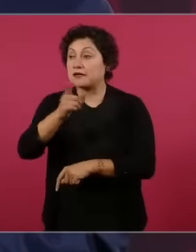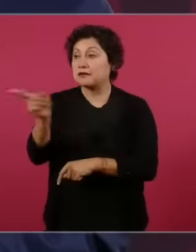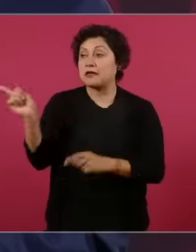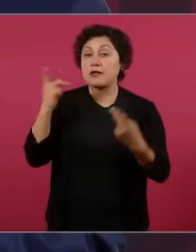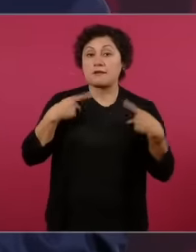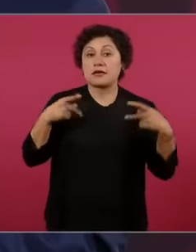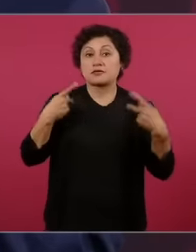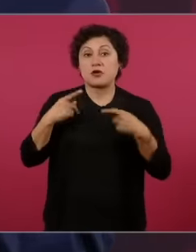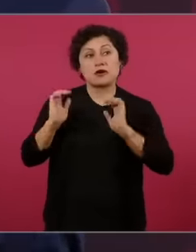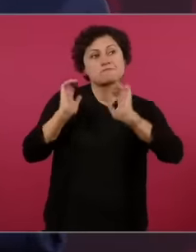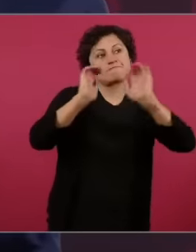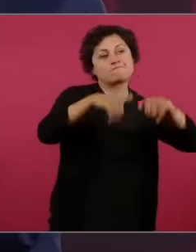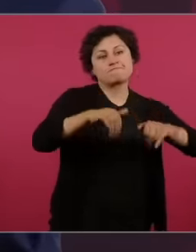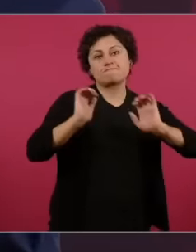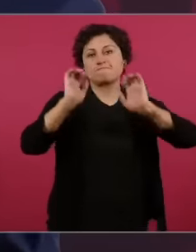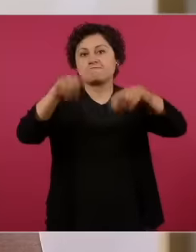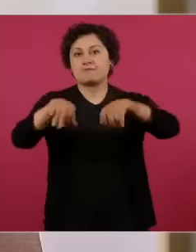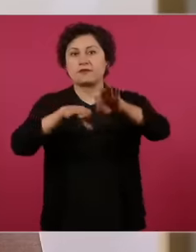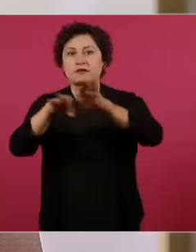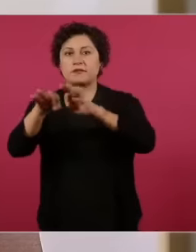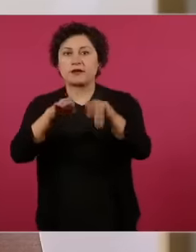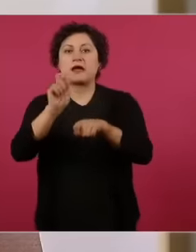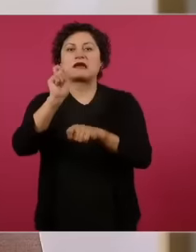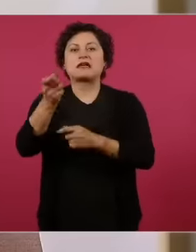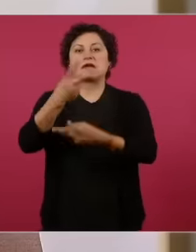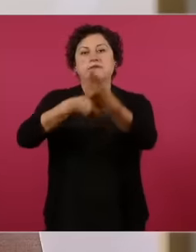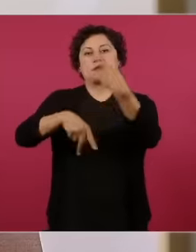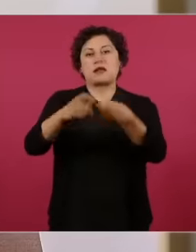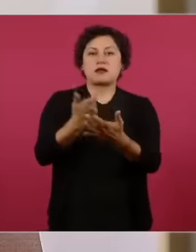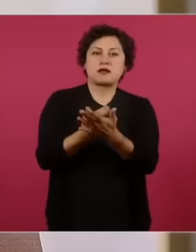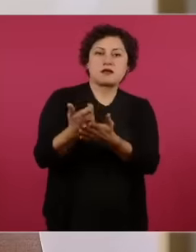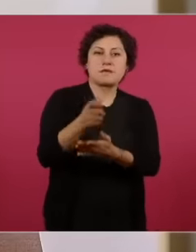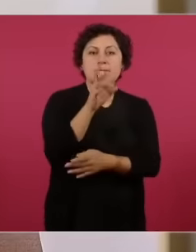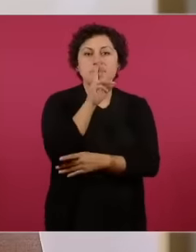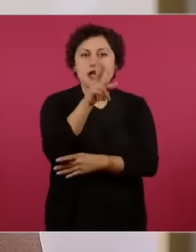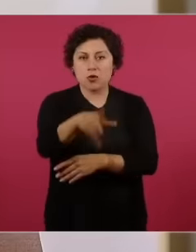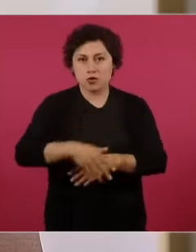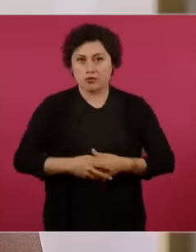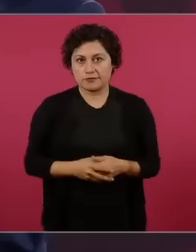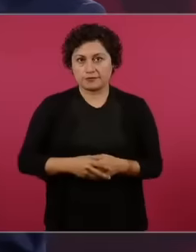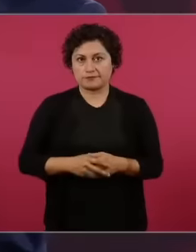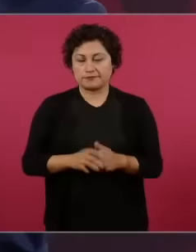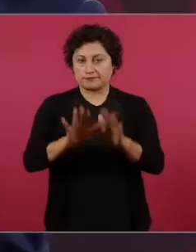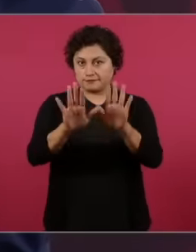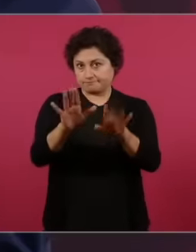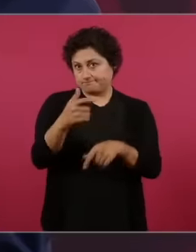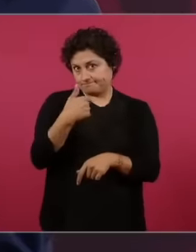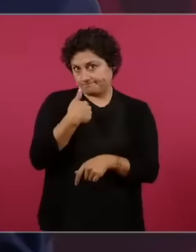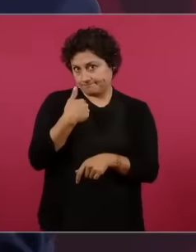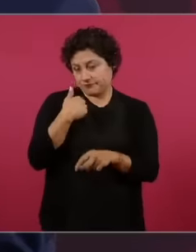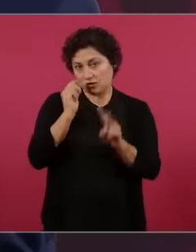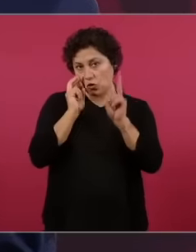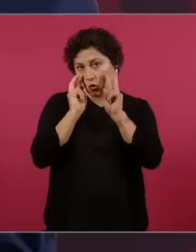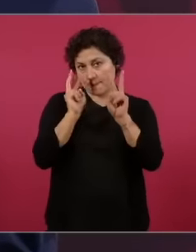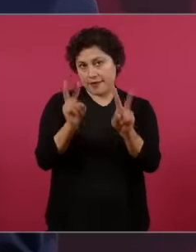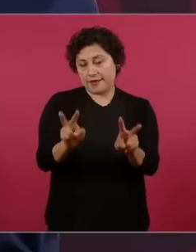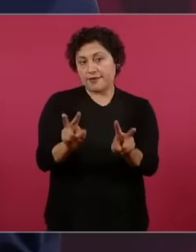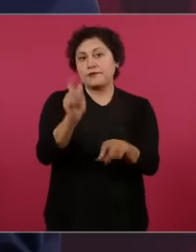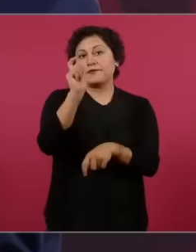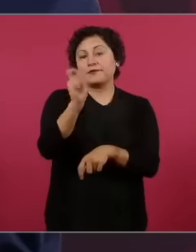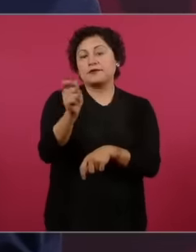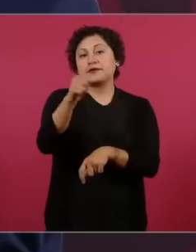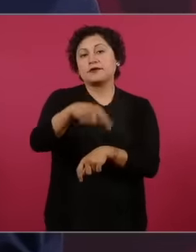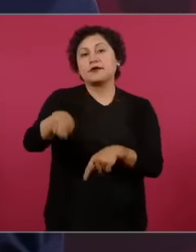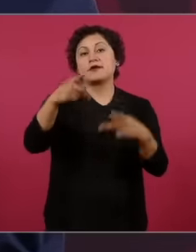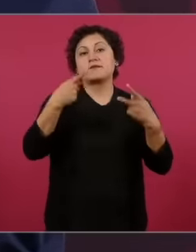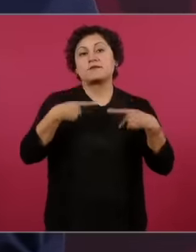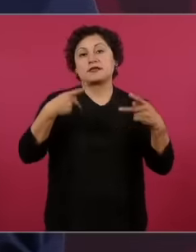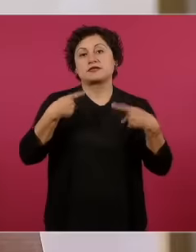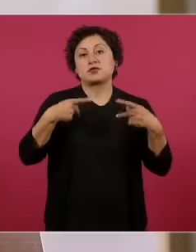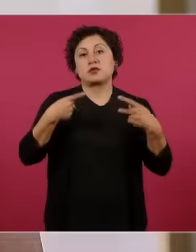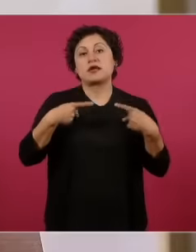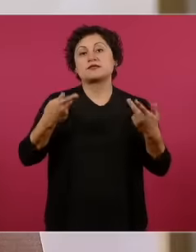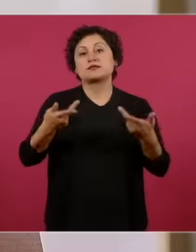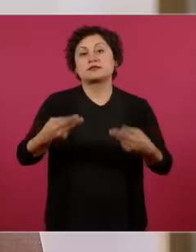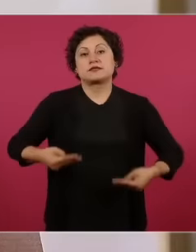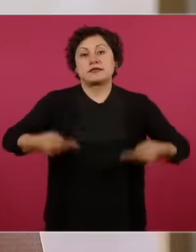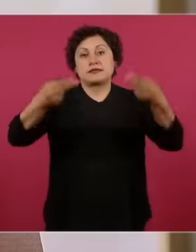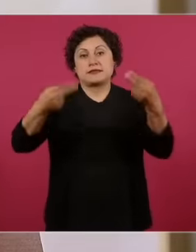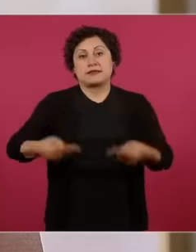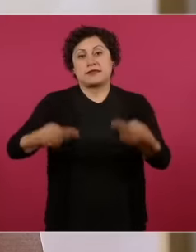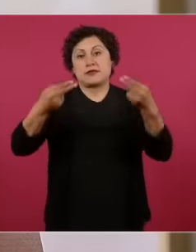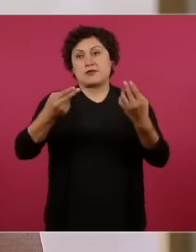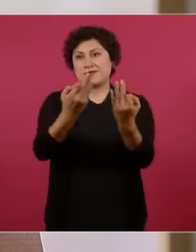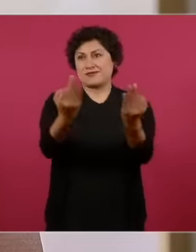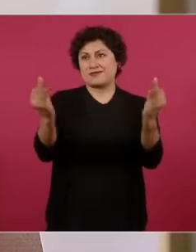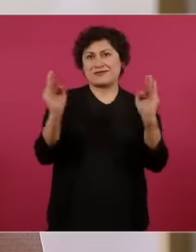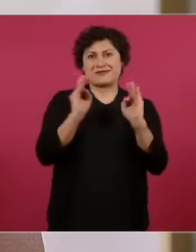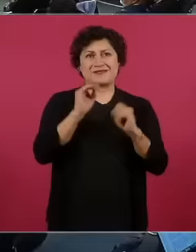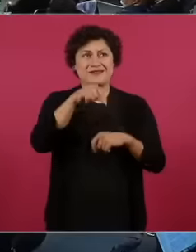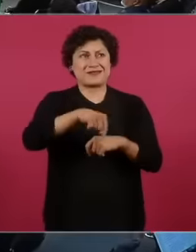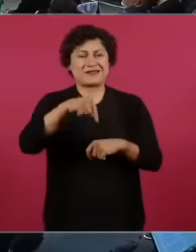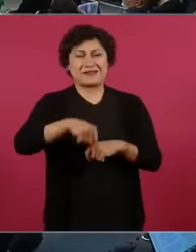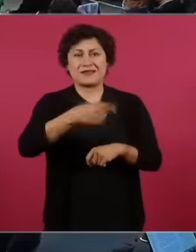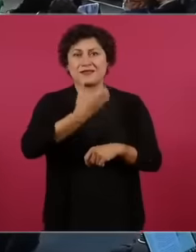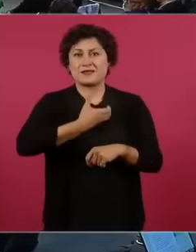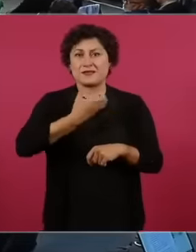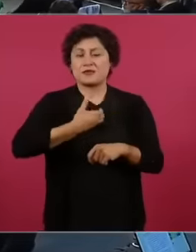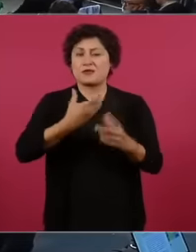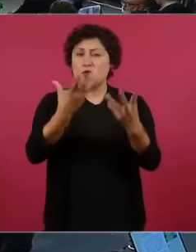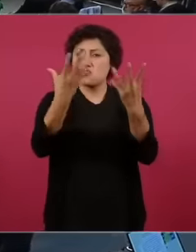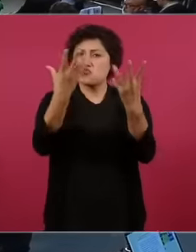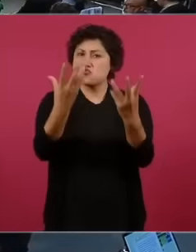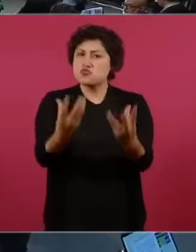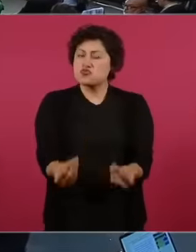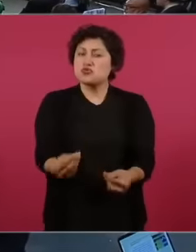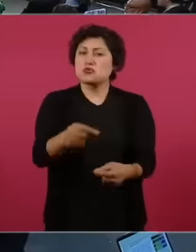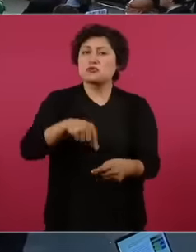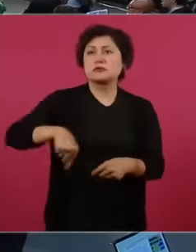and salaries increase. Here I see with the merchants around it is full of people